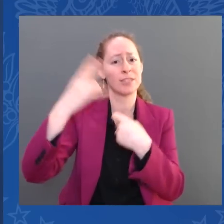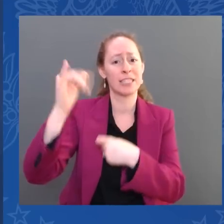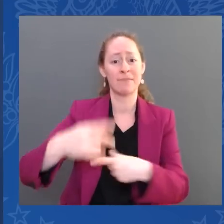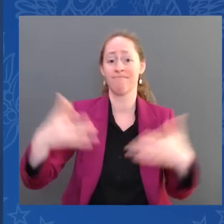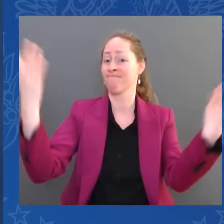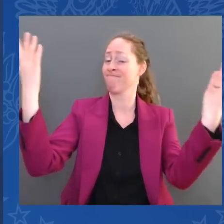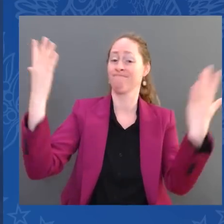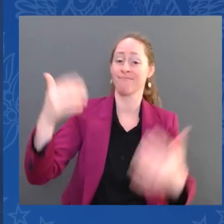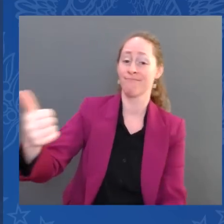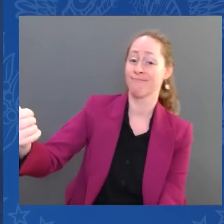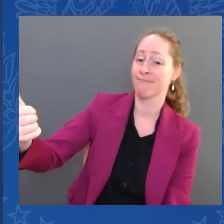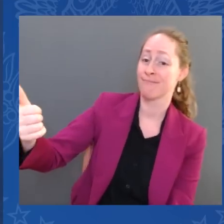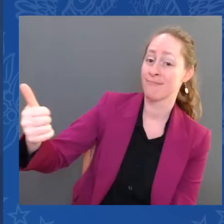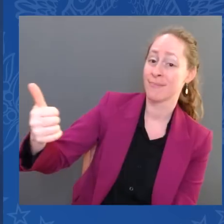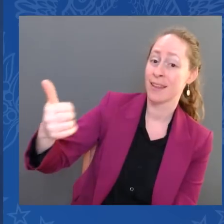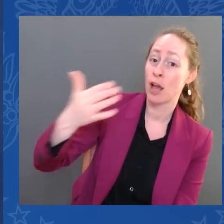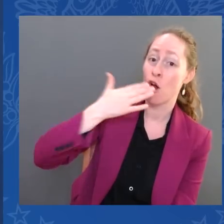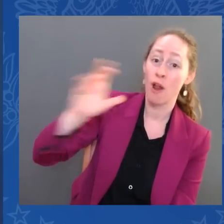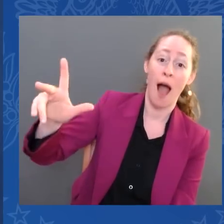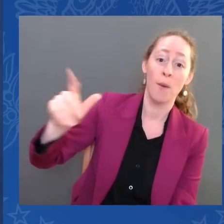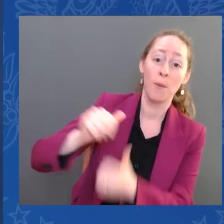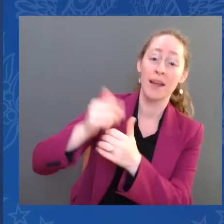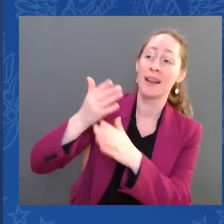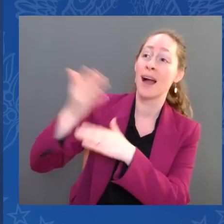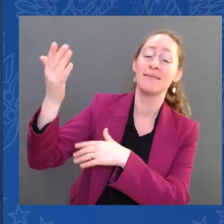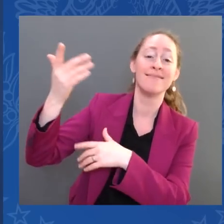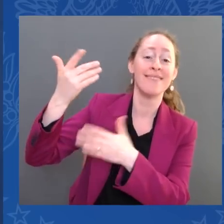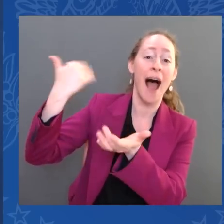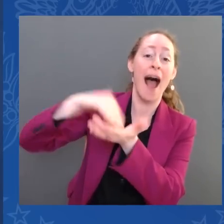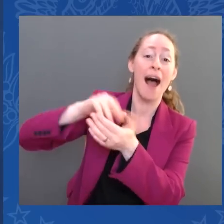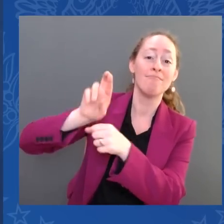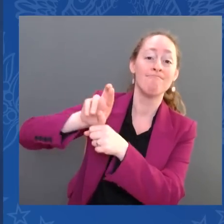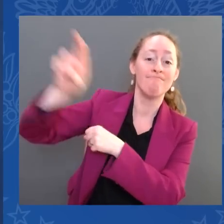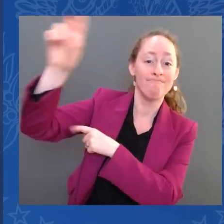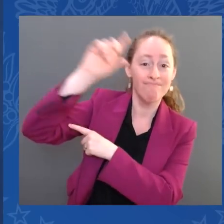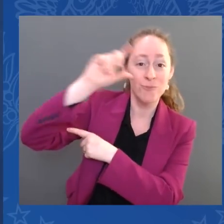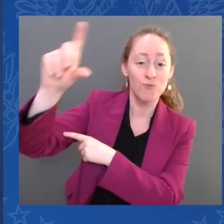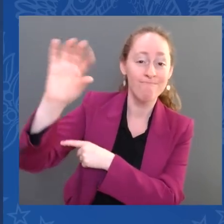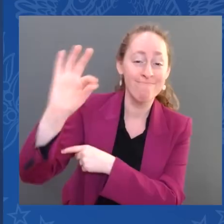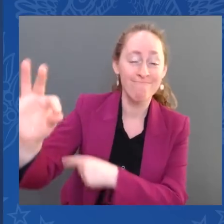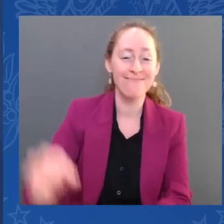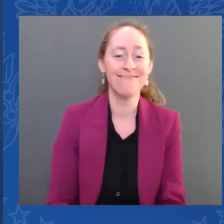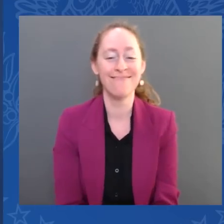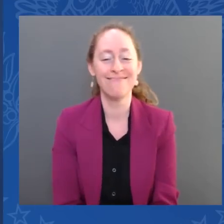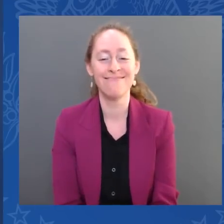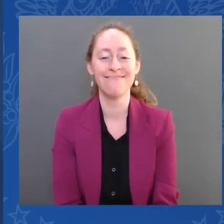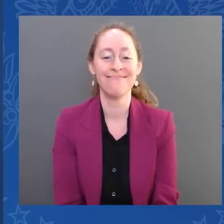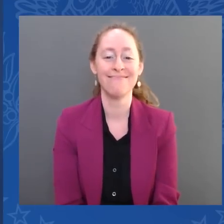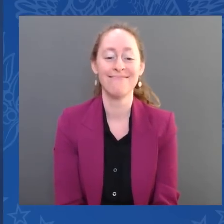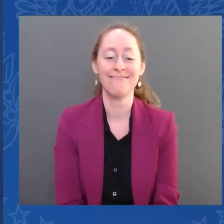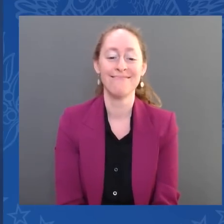are you going to go to Saudi Arabia, Mr. President? The President: I'm not sure whether I'm going. I'm -- I have no direct plans at the moment.